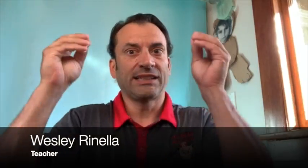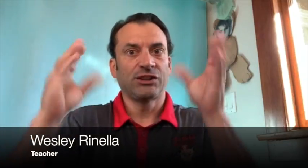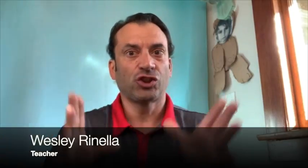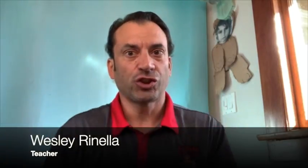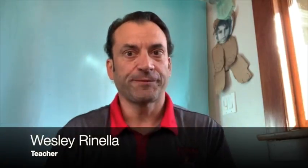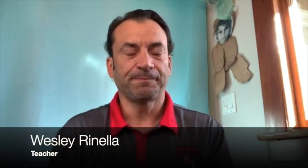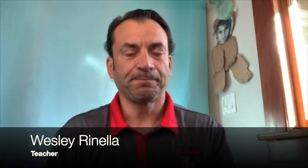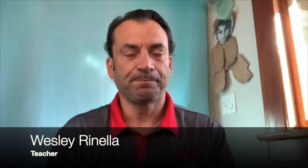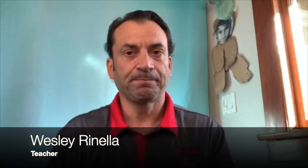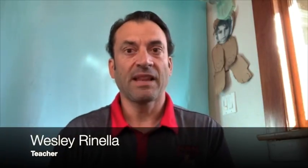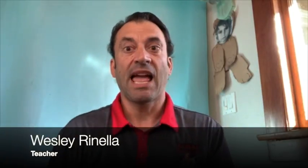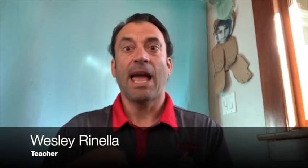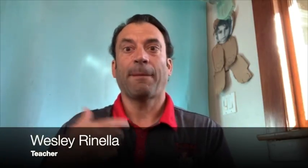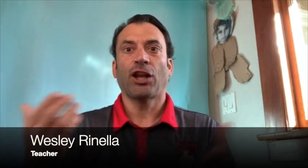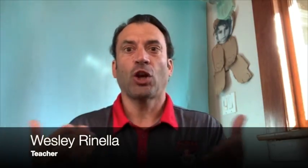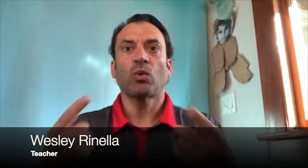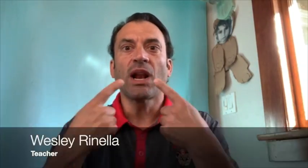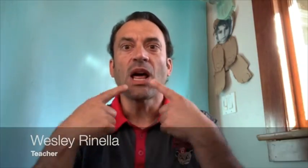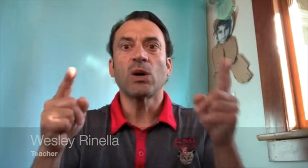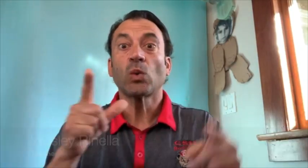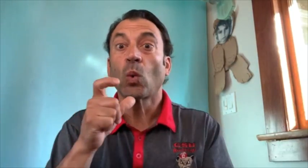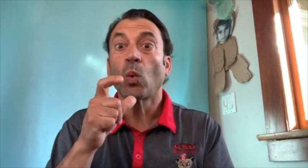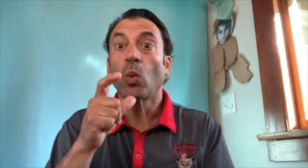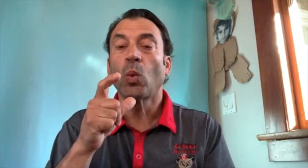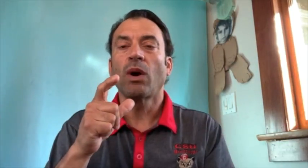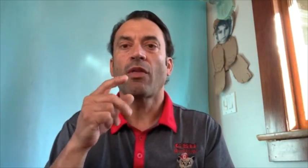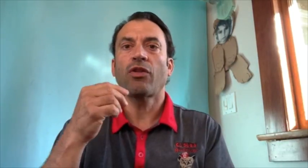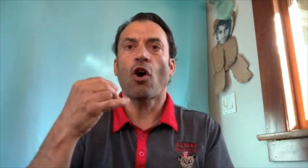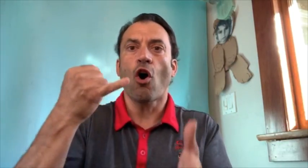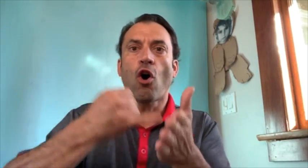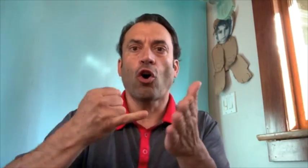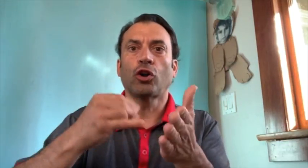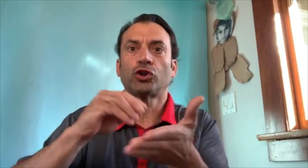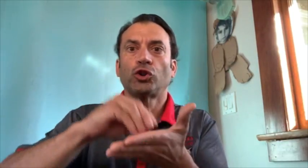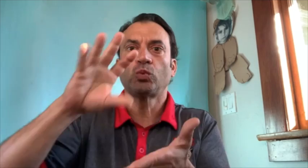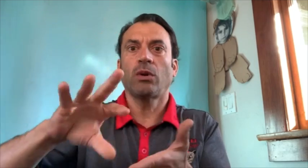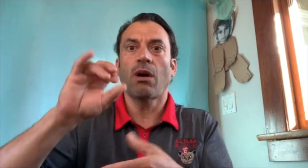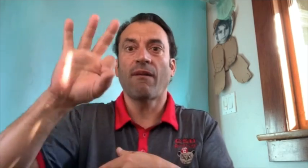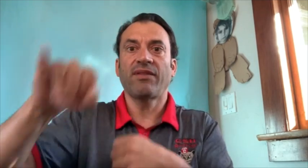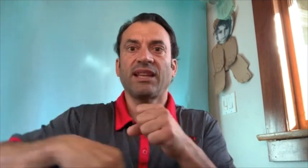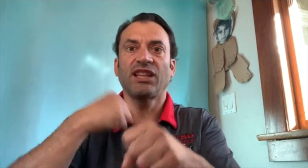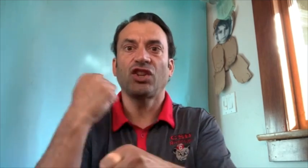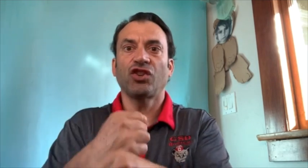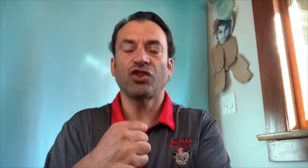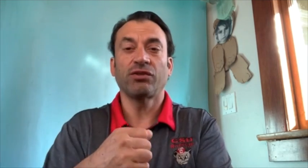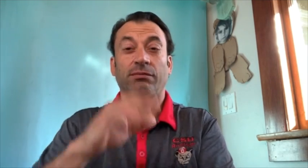announce the art student of the year.